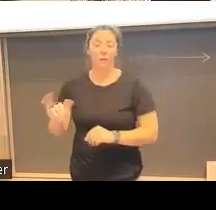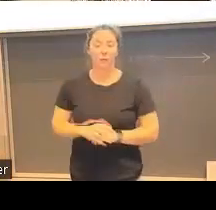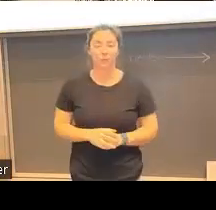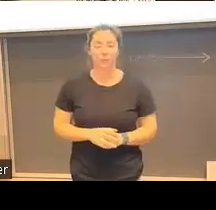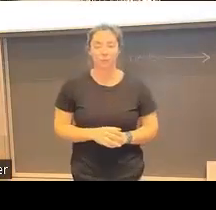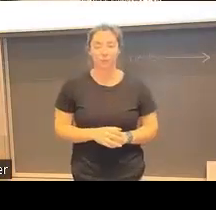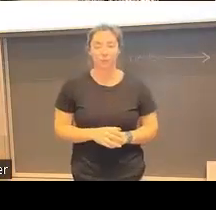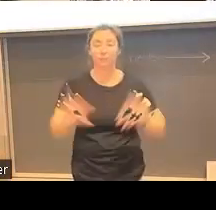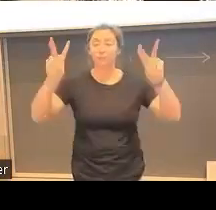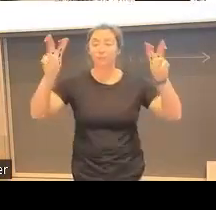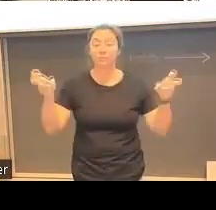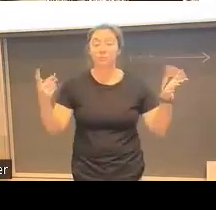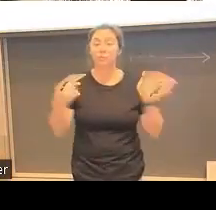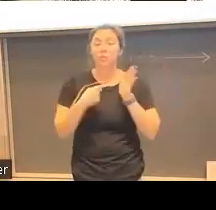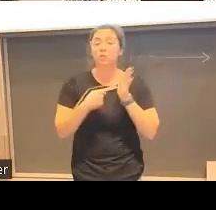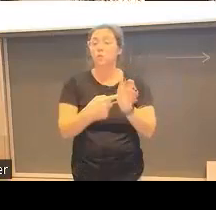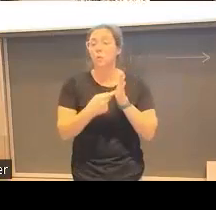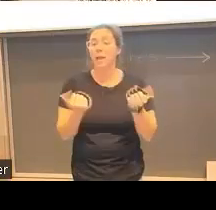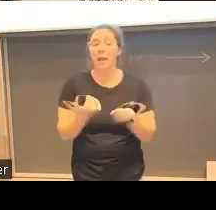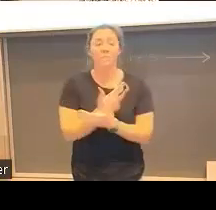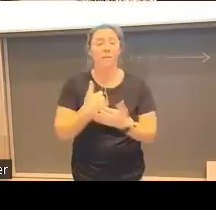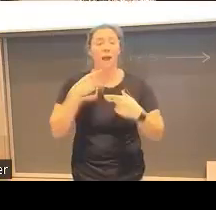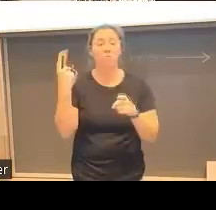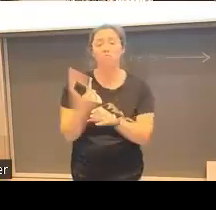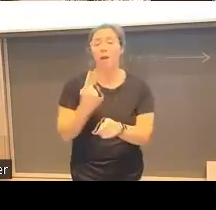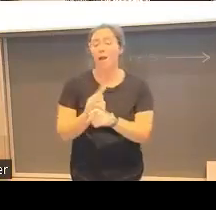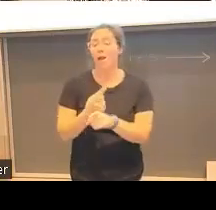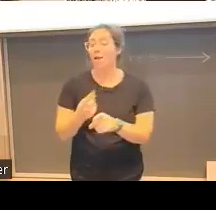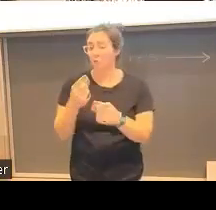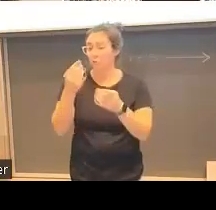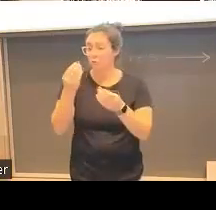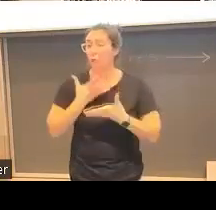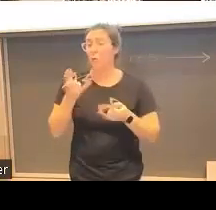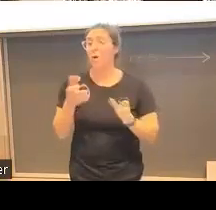the things I was doing correctly and pinpointed some areas that could be tweaked in the future